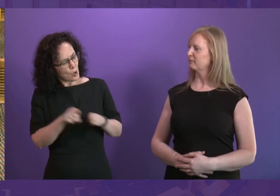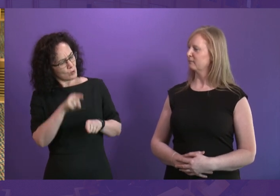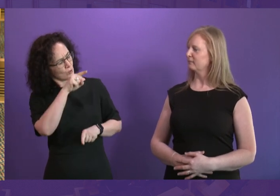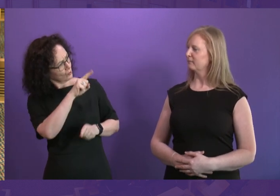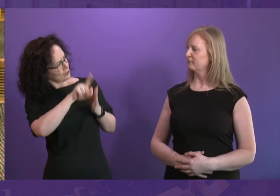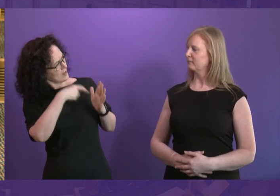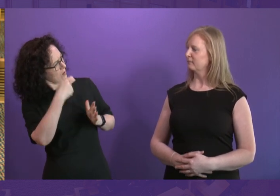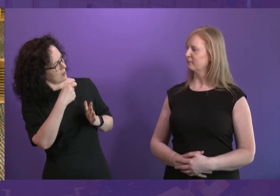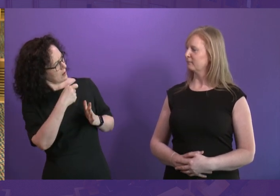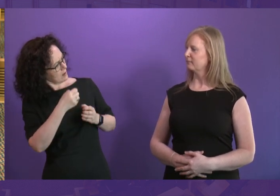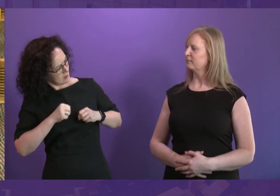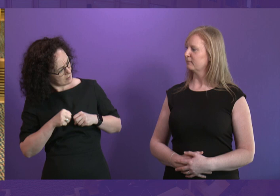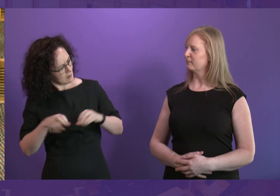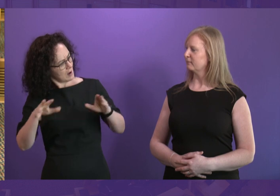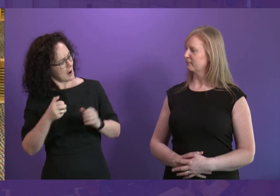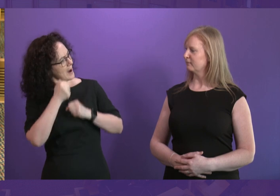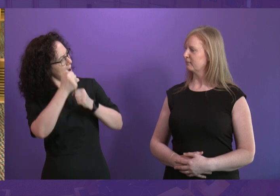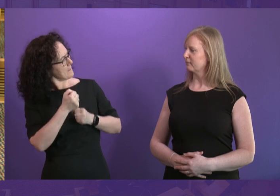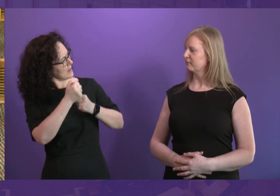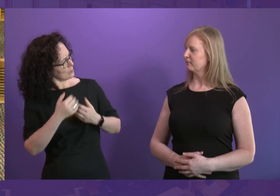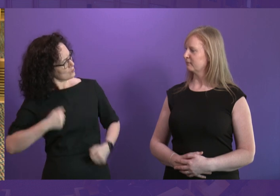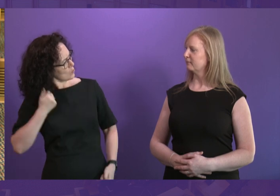he mentioned Edinburgh in his question. I thought that that was really interesting,